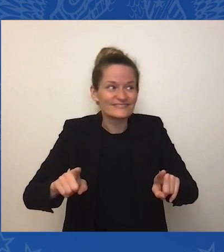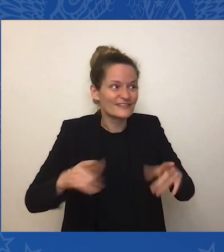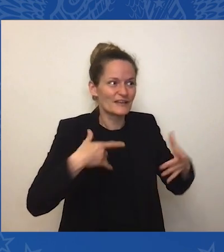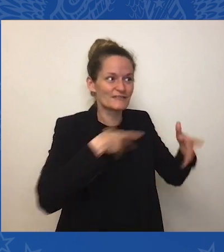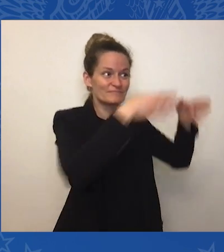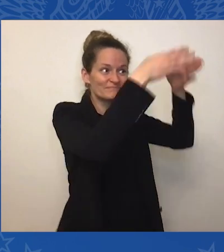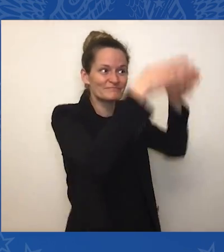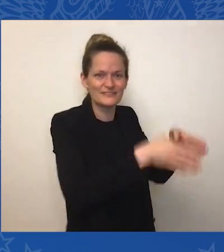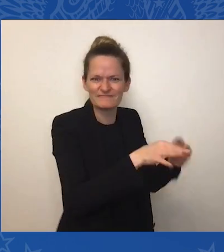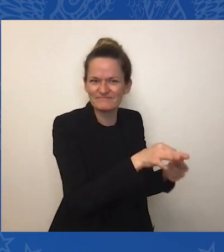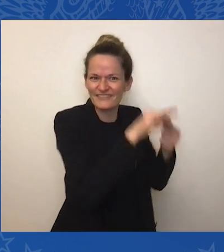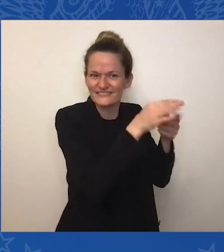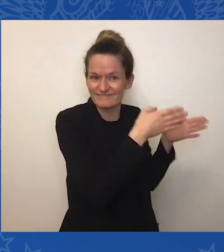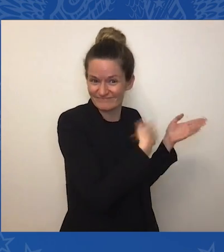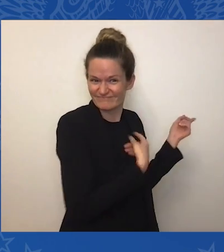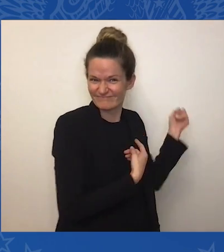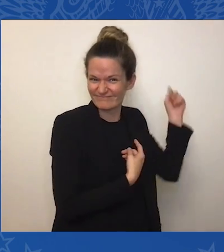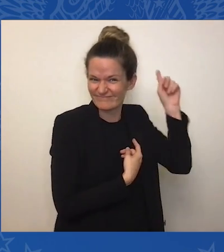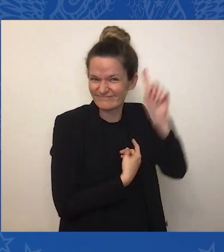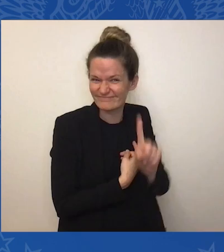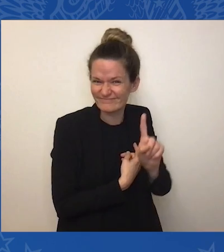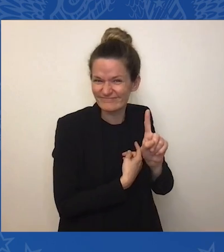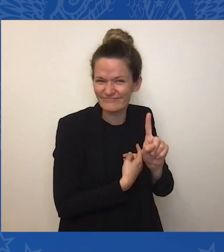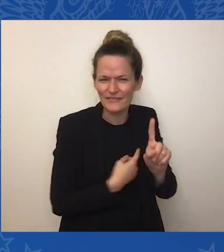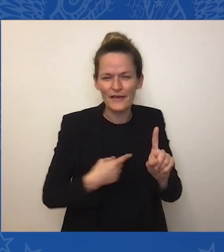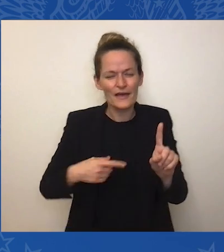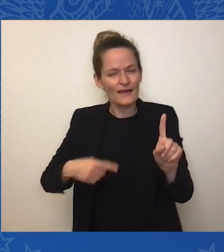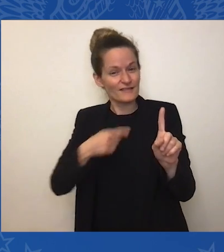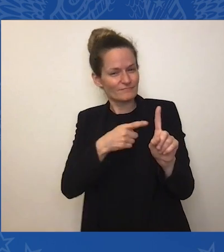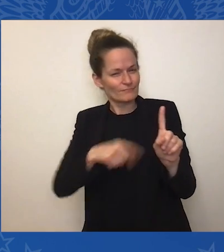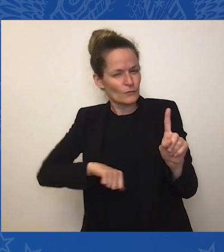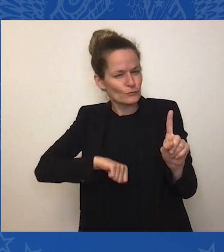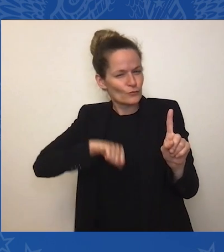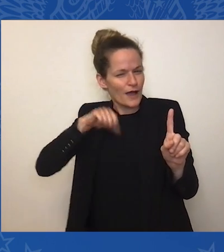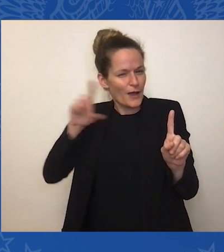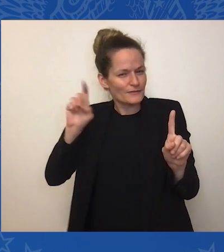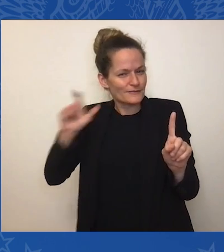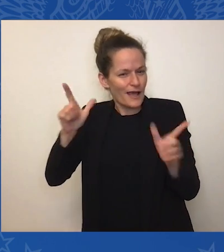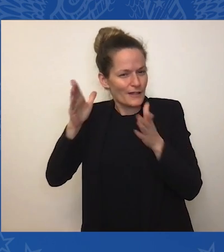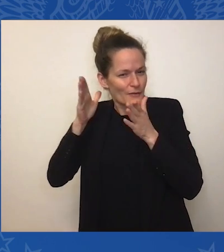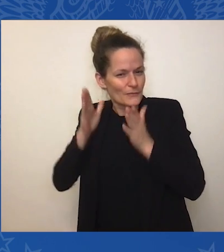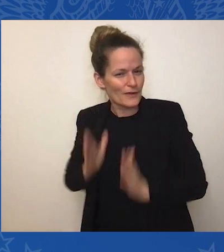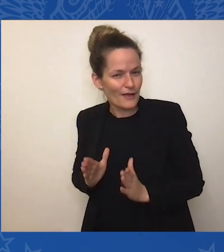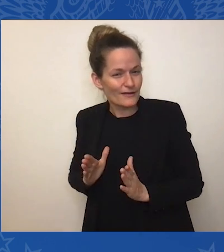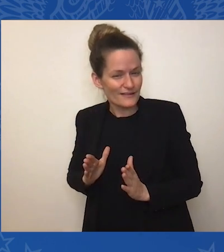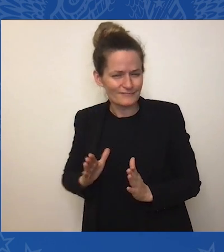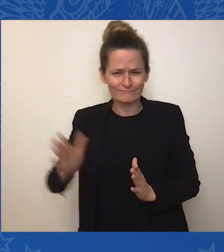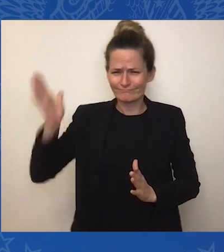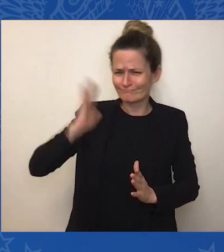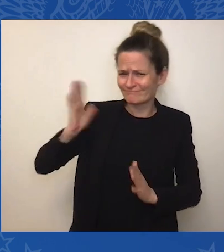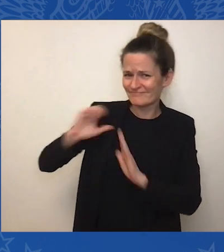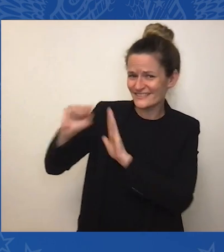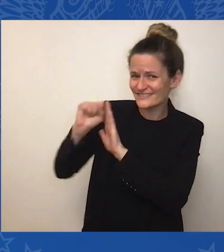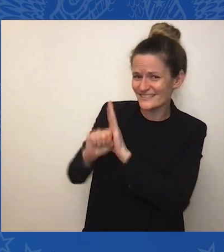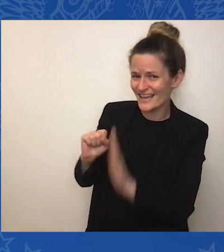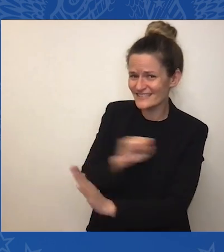a proud Delawareans representing our state in the Senate for 36 years and then, of course, our country as vice president